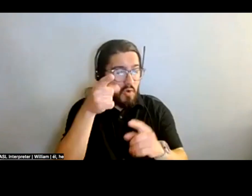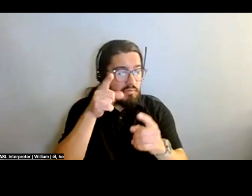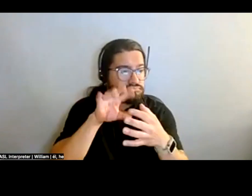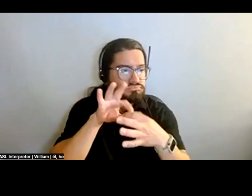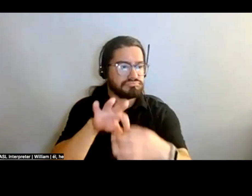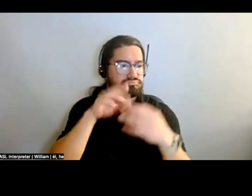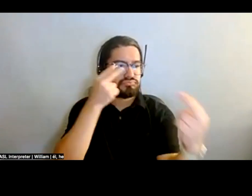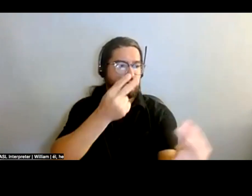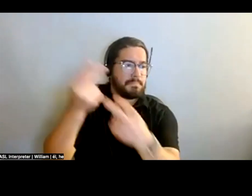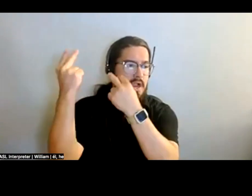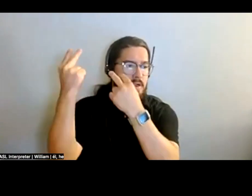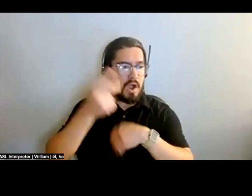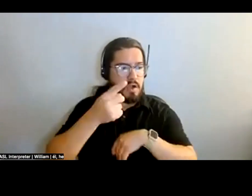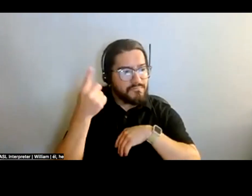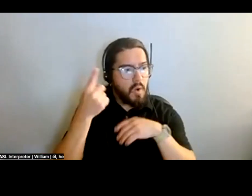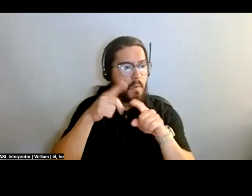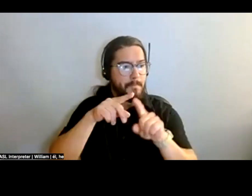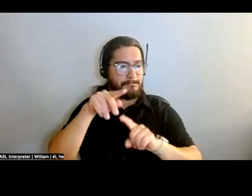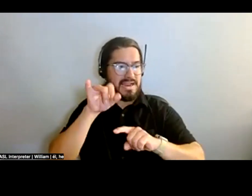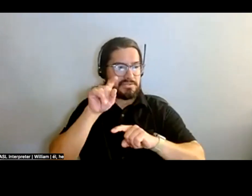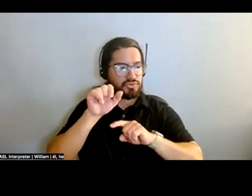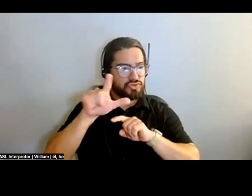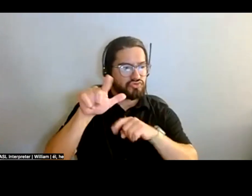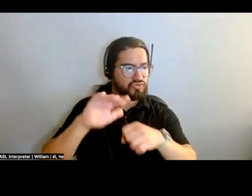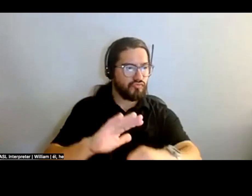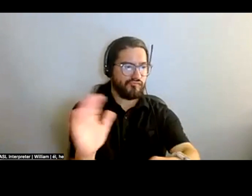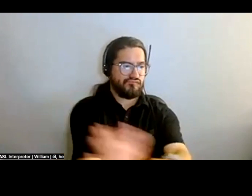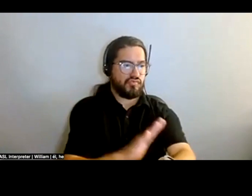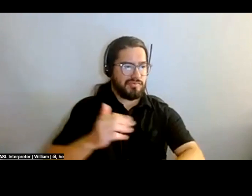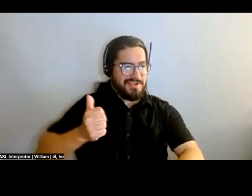in front of the crumpled cardboard box after they’ve drunk all the milk